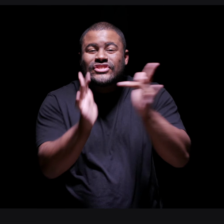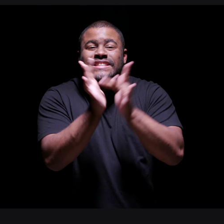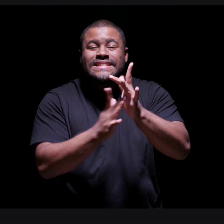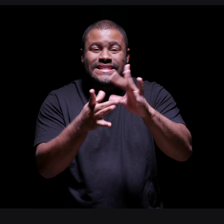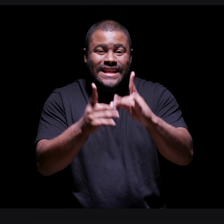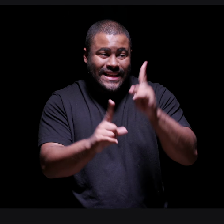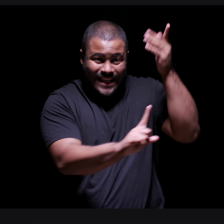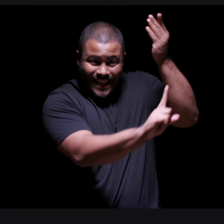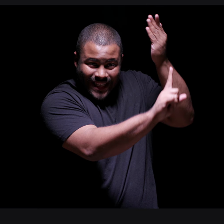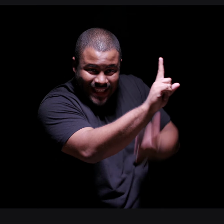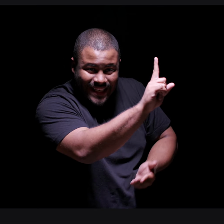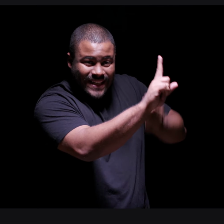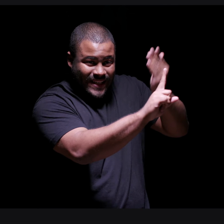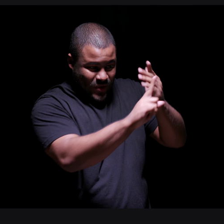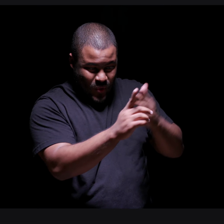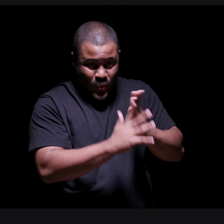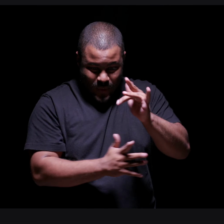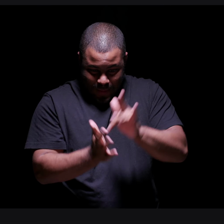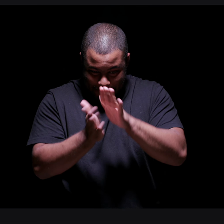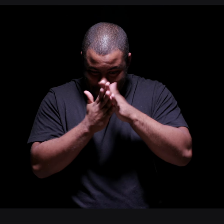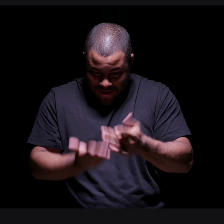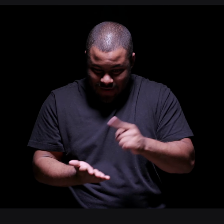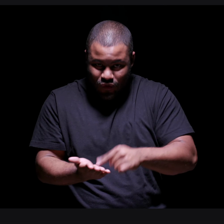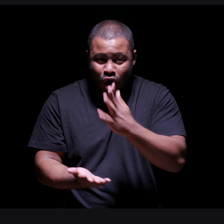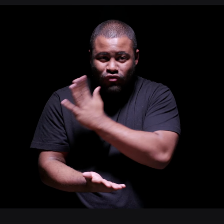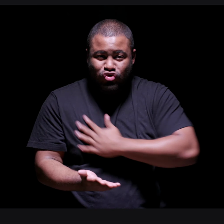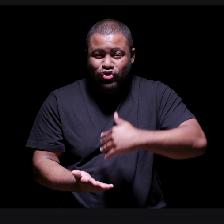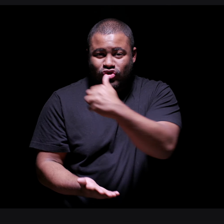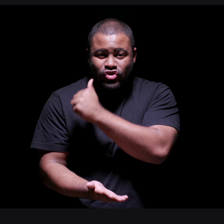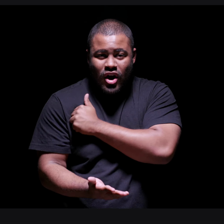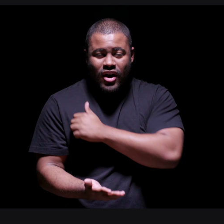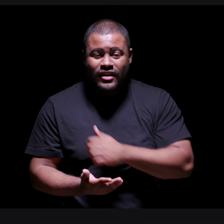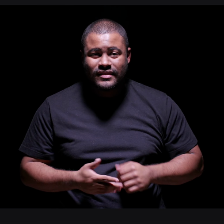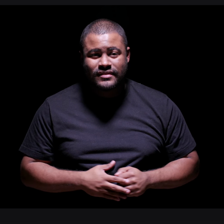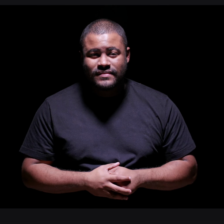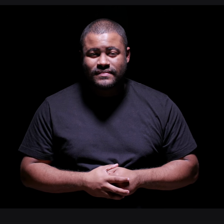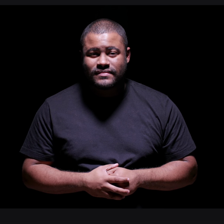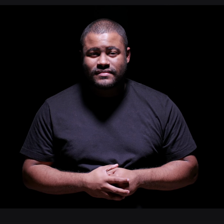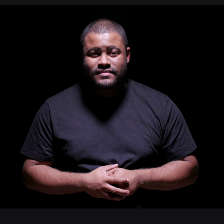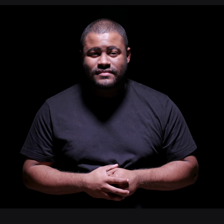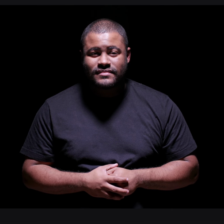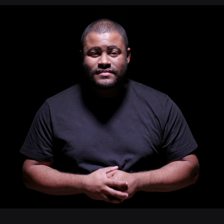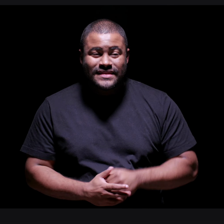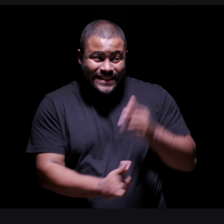Which is why Jesus says, "I Am," all throughout John’s account.